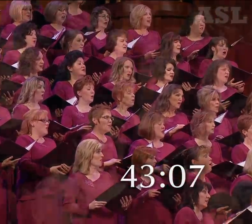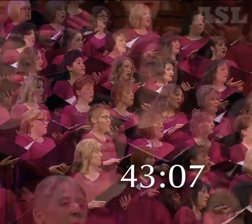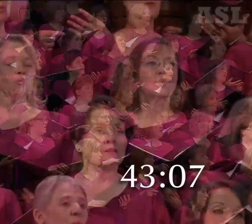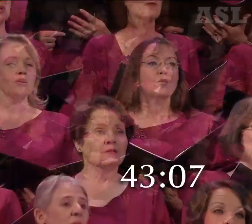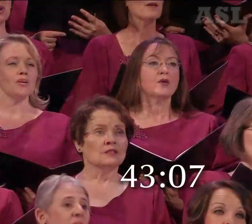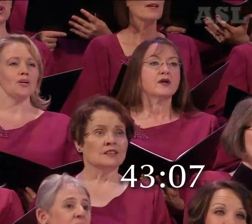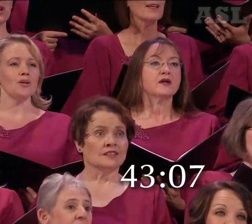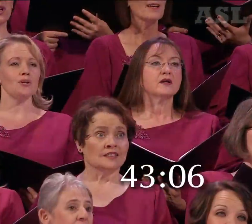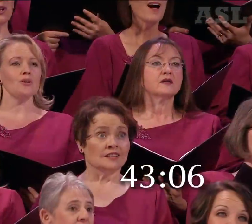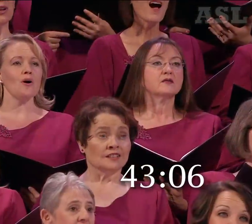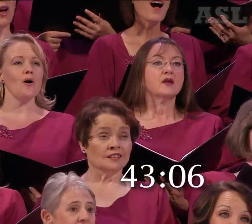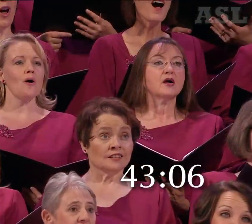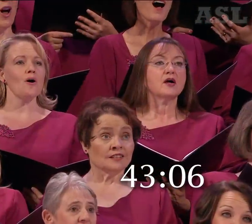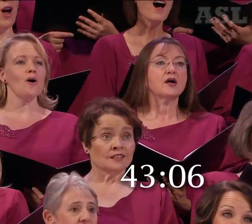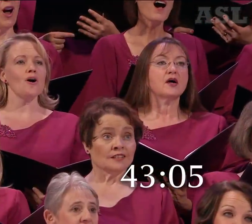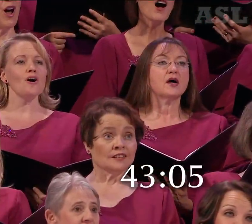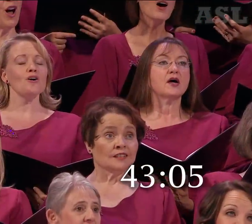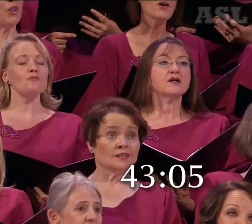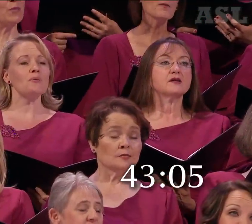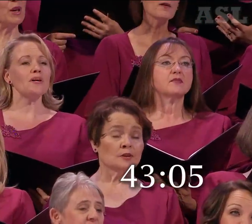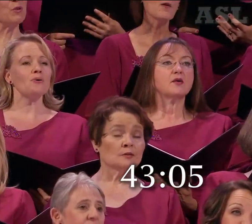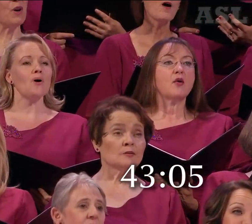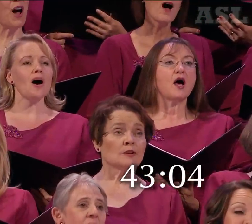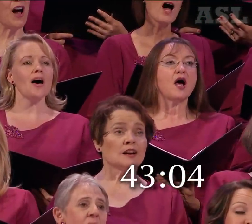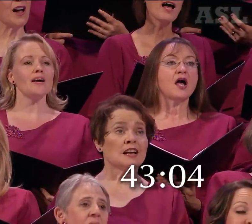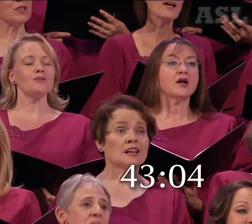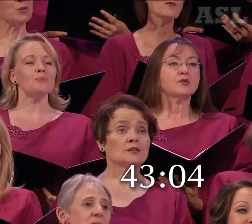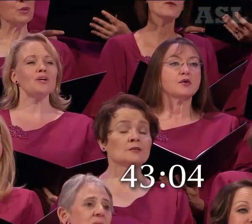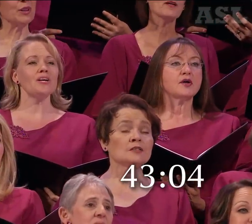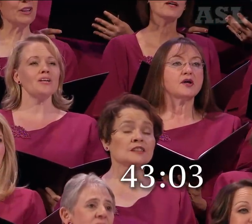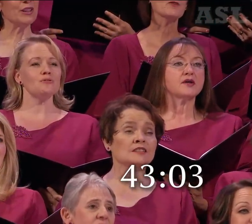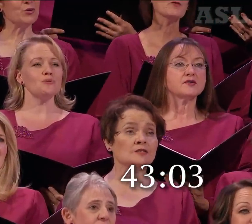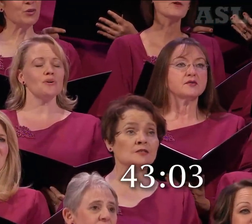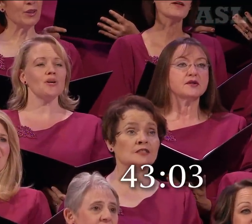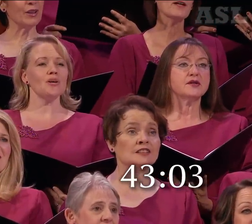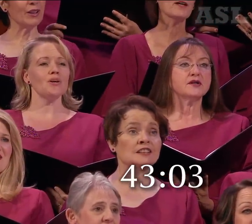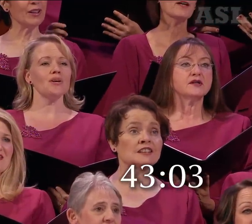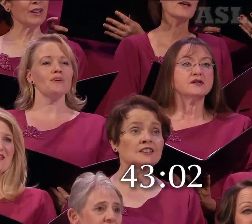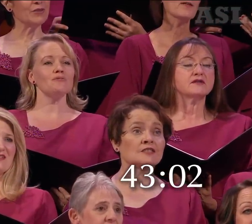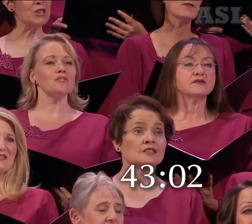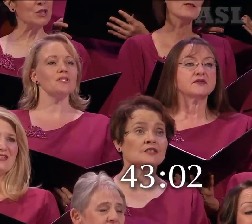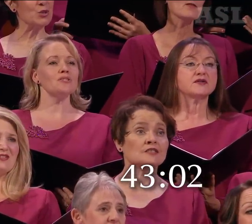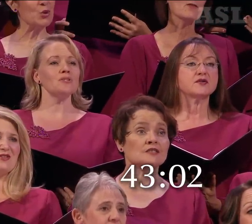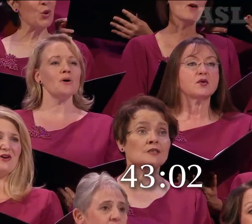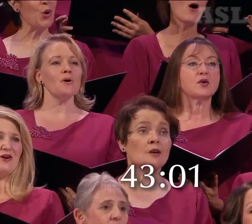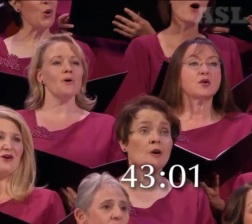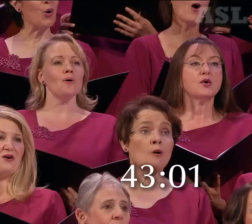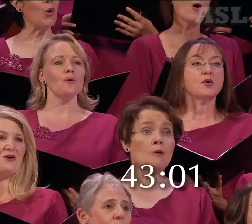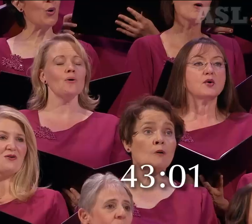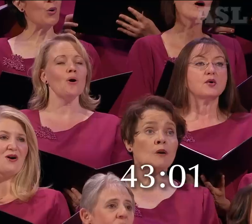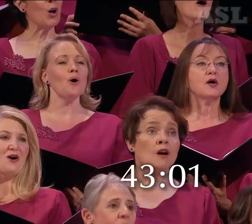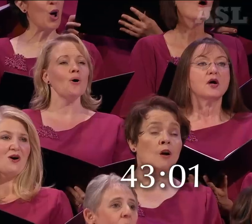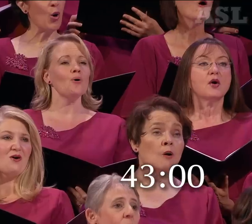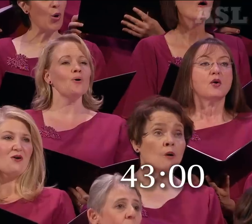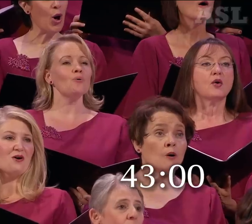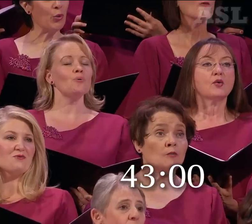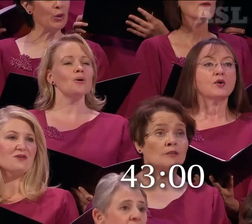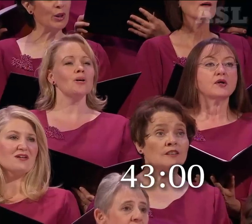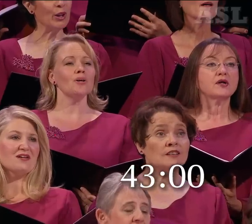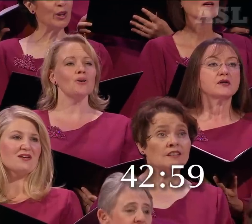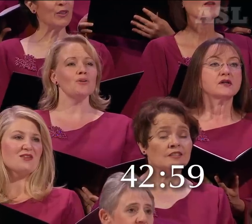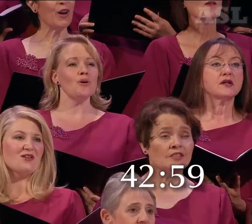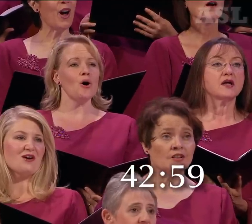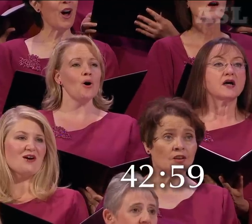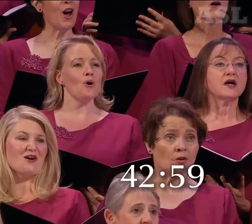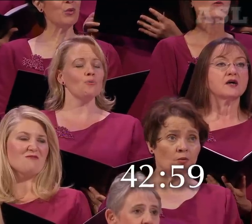CLOSED CAPTION CHANNEL